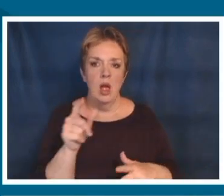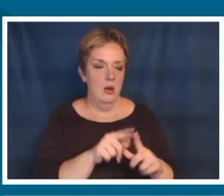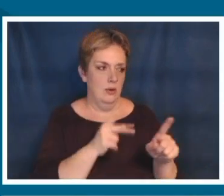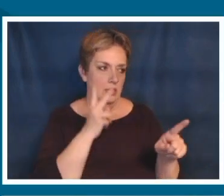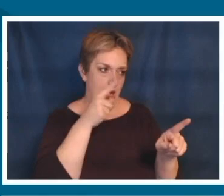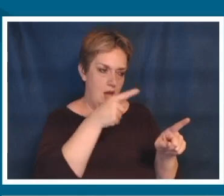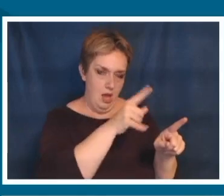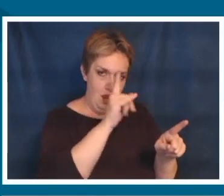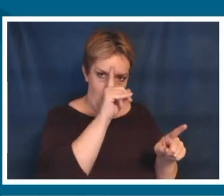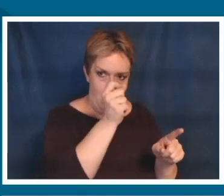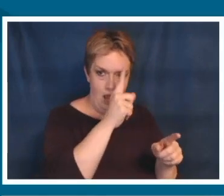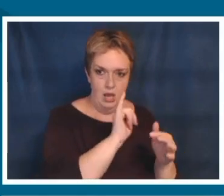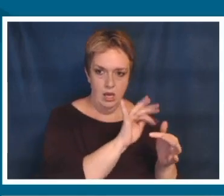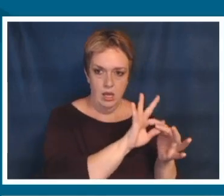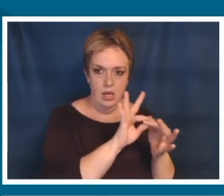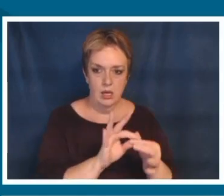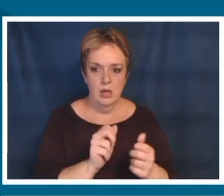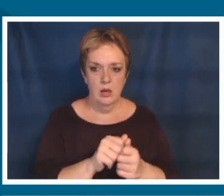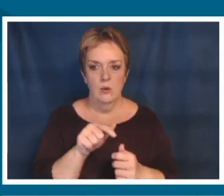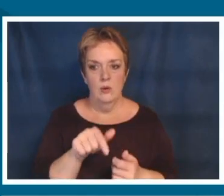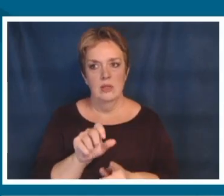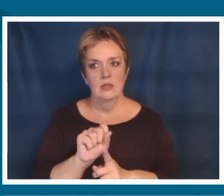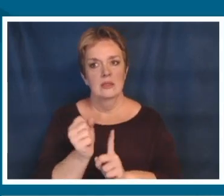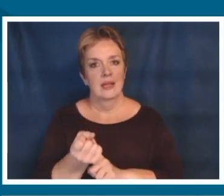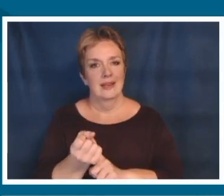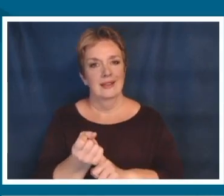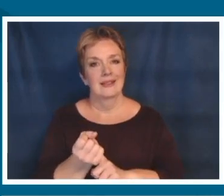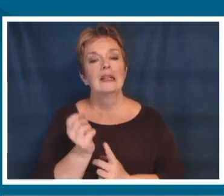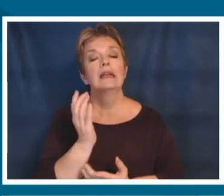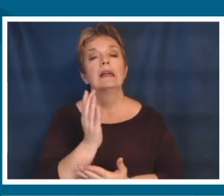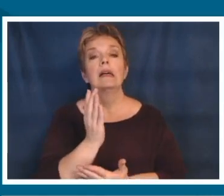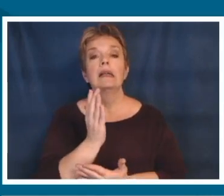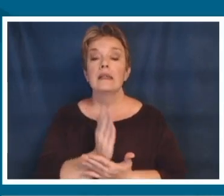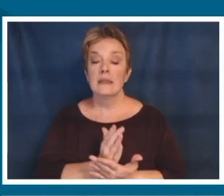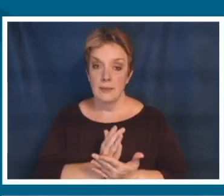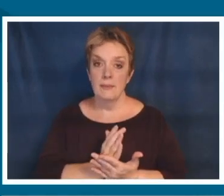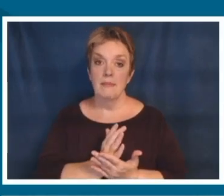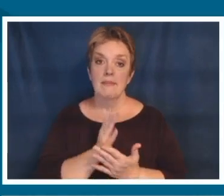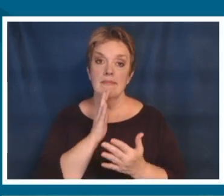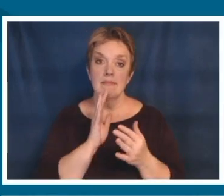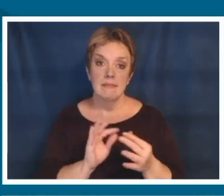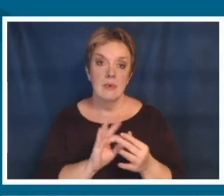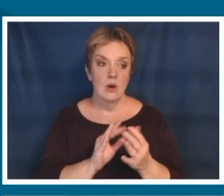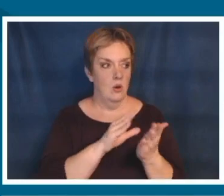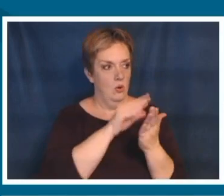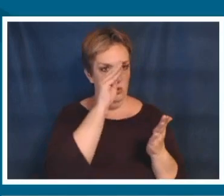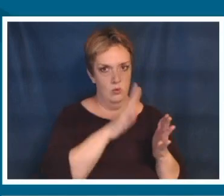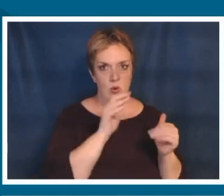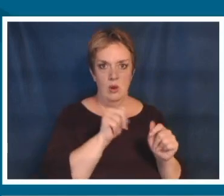students might benefit we have some people who shared that people students